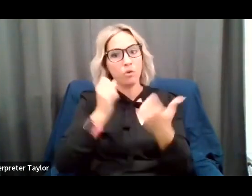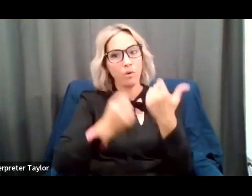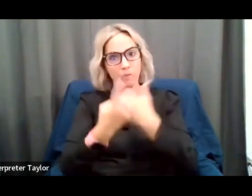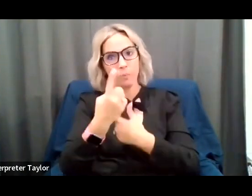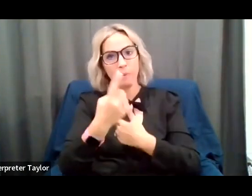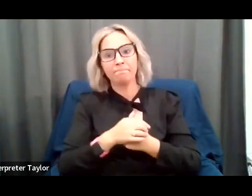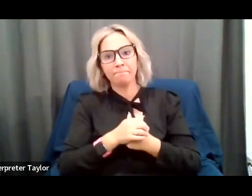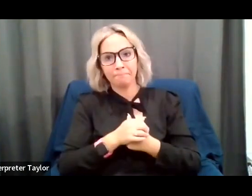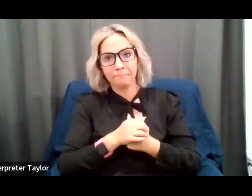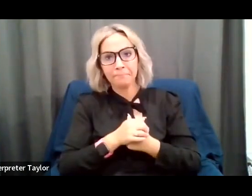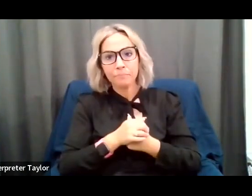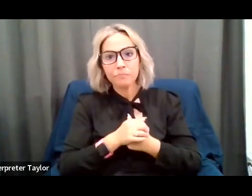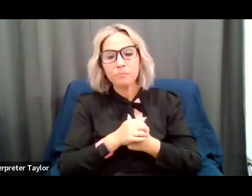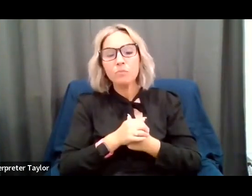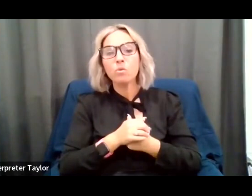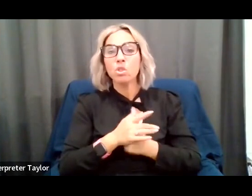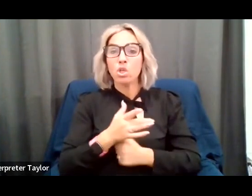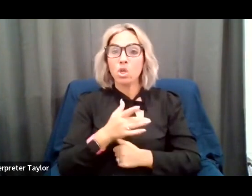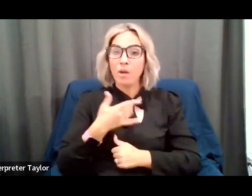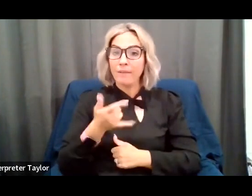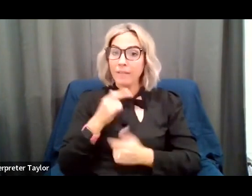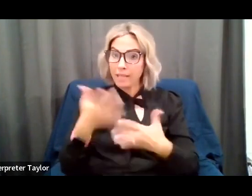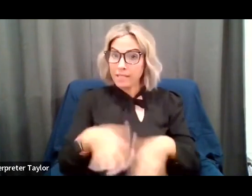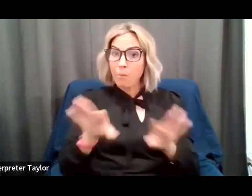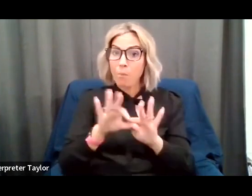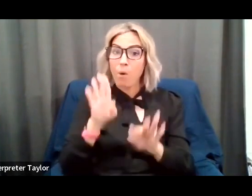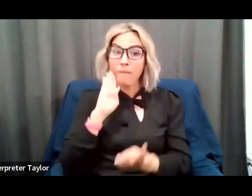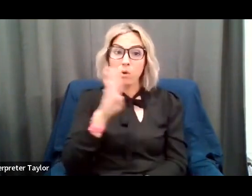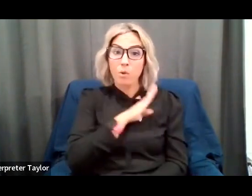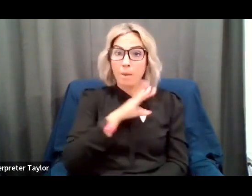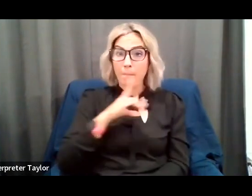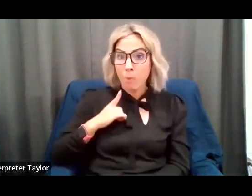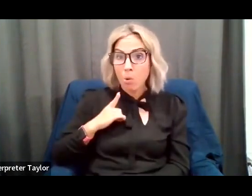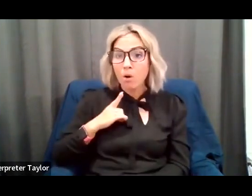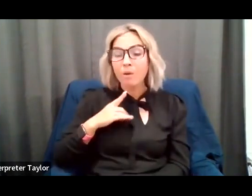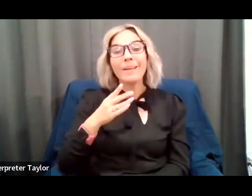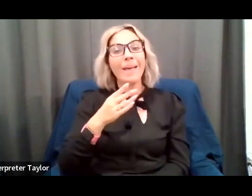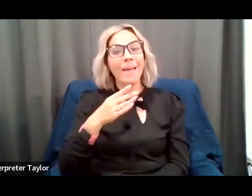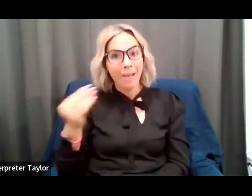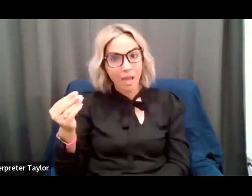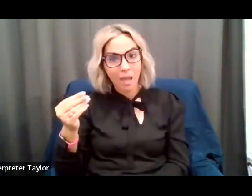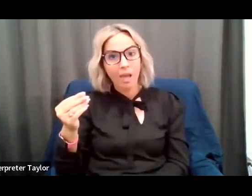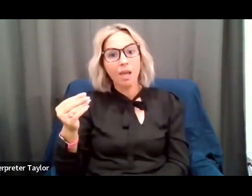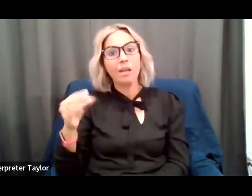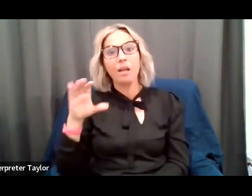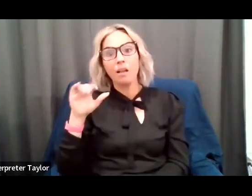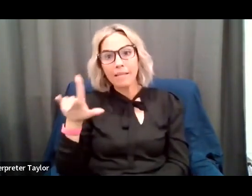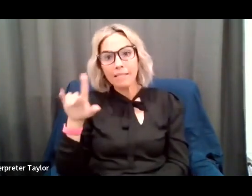So I just feel that it's important for the Board, and for the Classified to know that